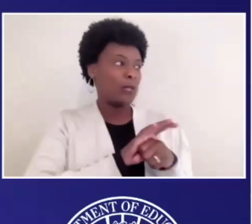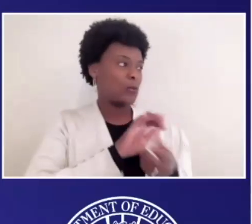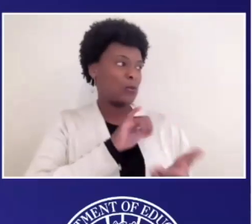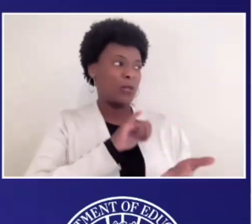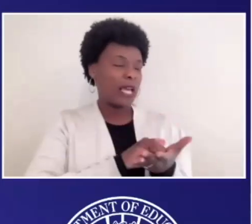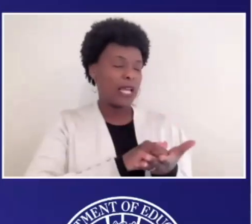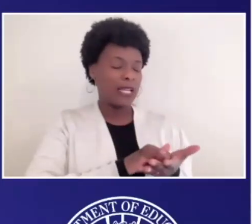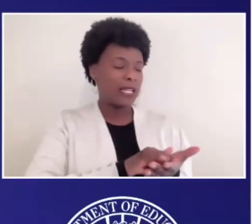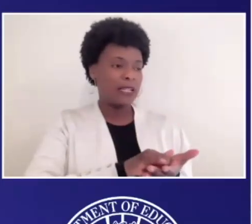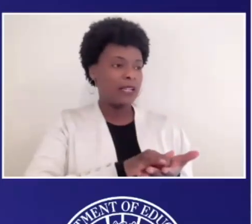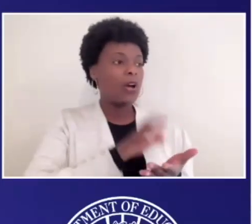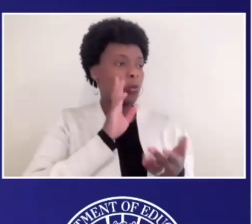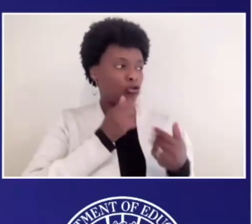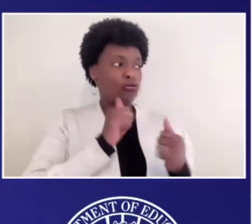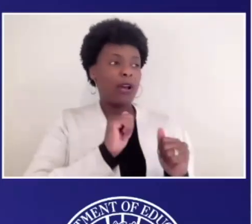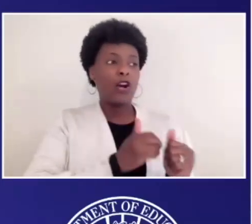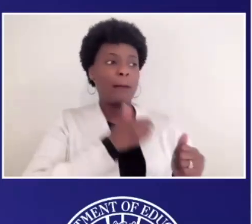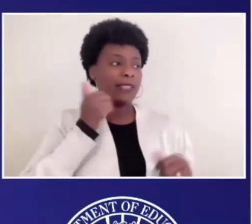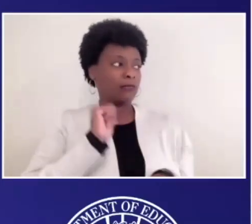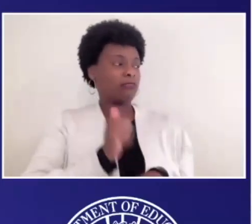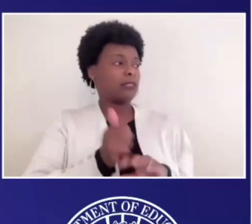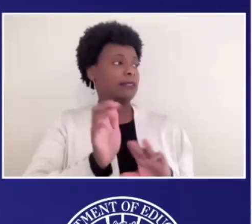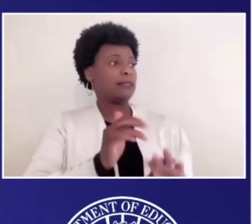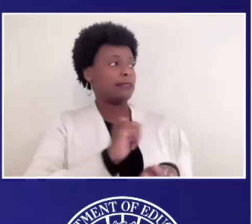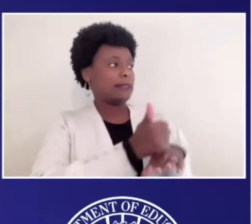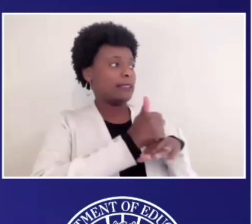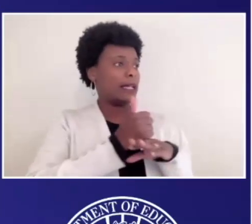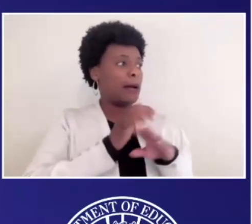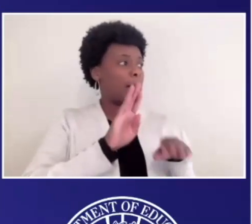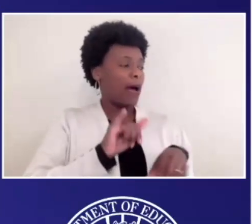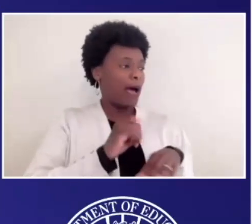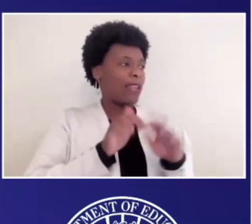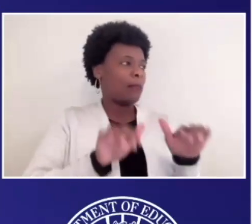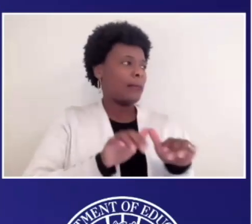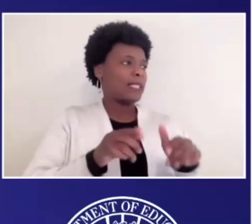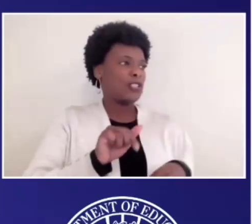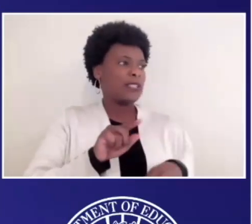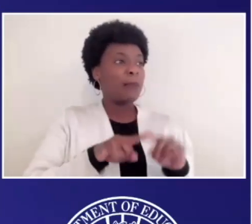going to try to do our best to get it in place by, by the implementation date. But we're going to be focused on core